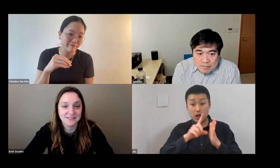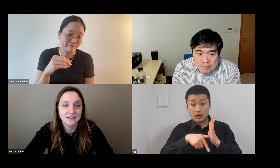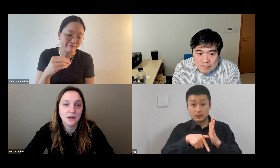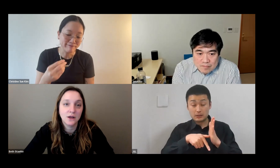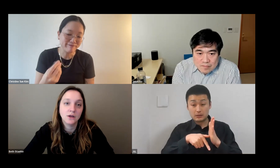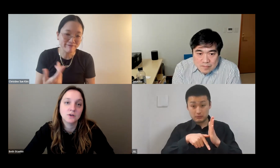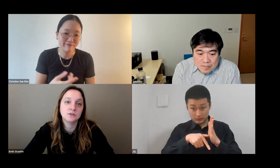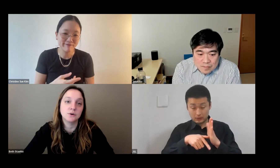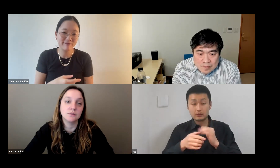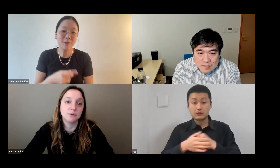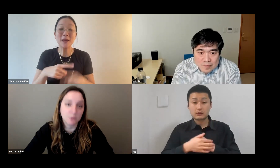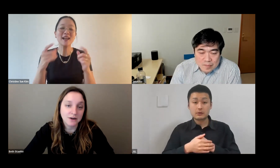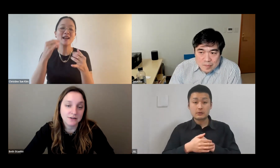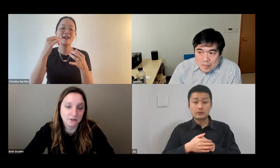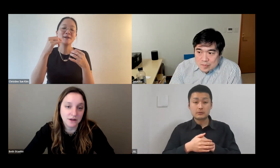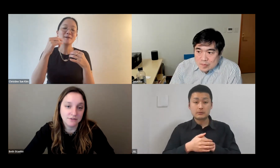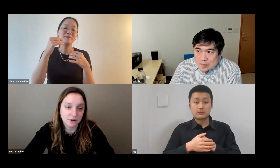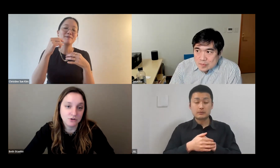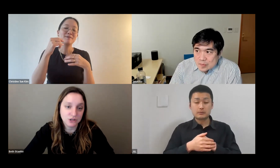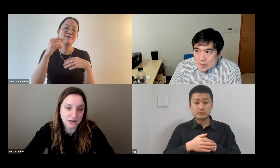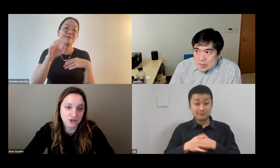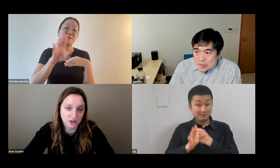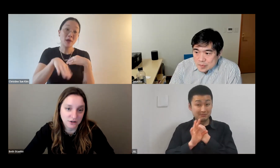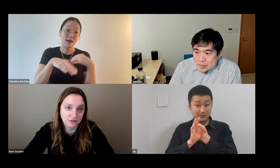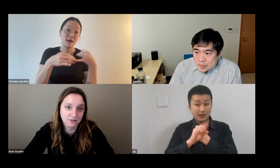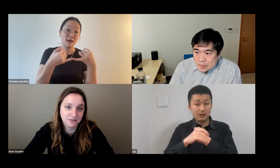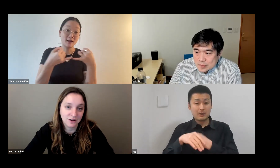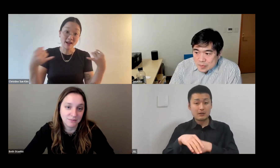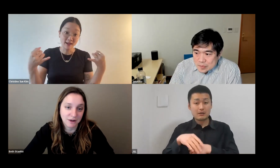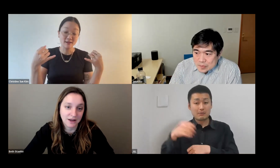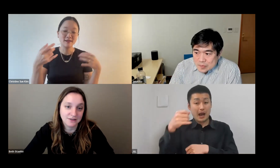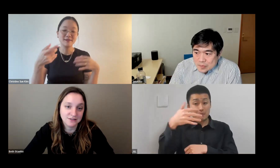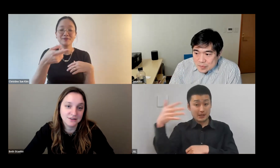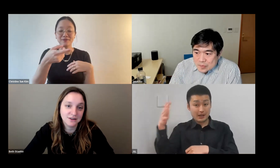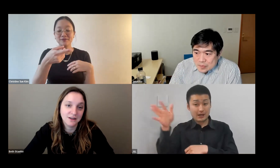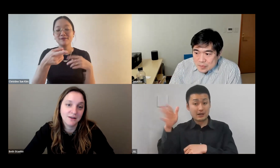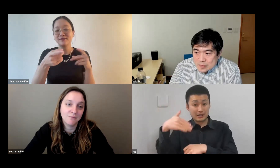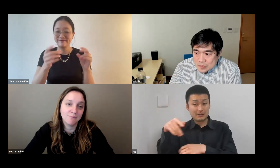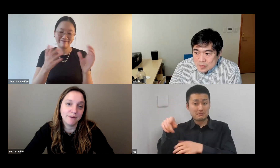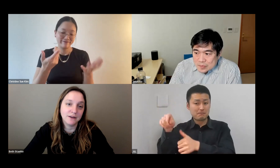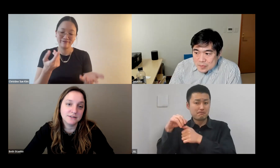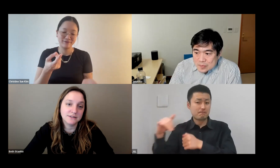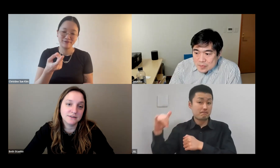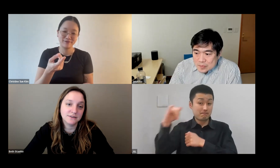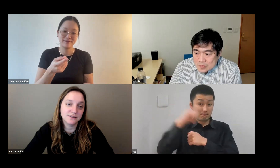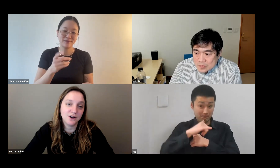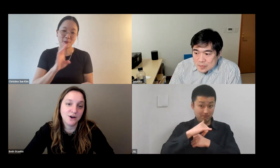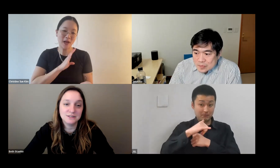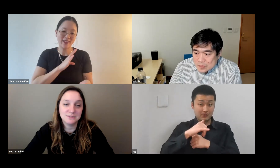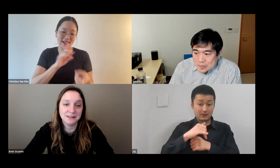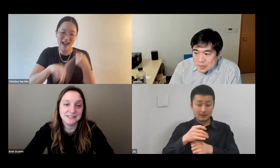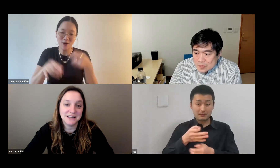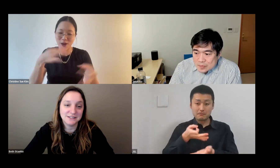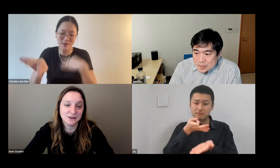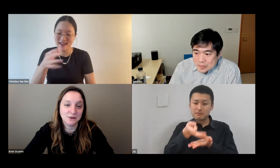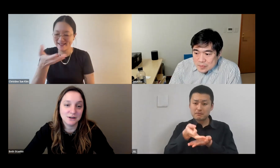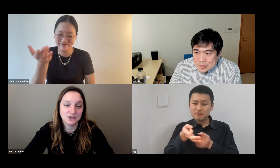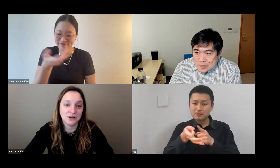so it requires a lot of negotiation on my end. But ultimately, to answer your question,